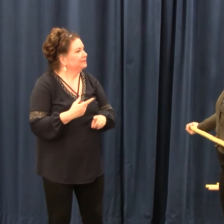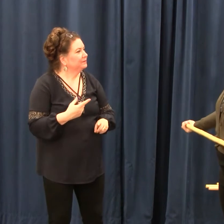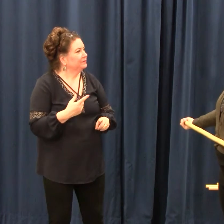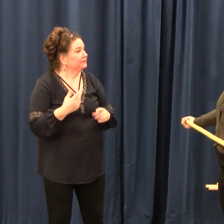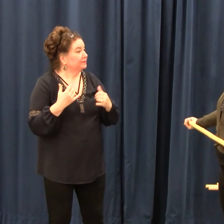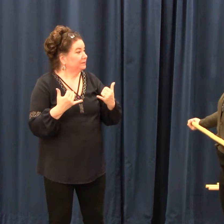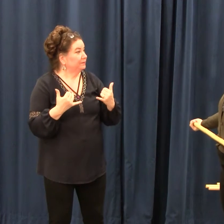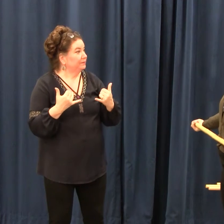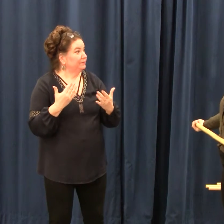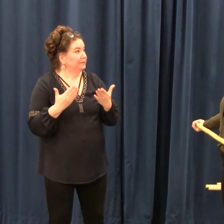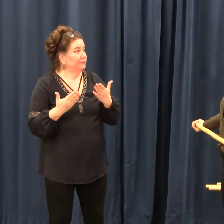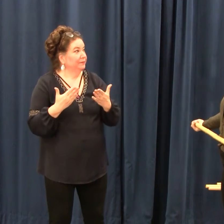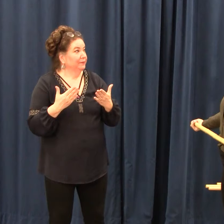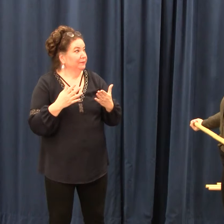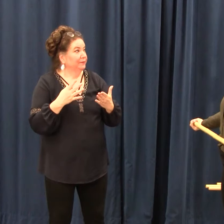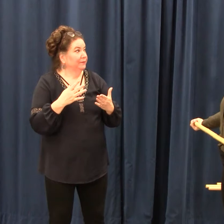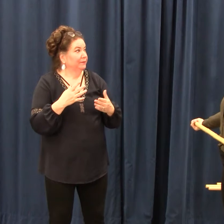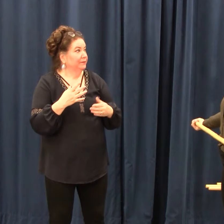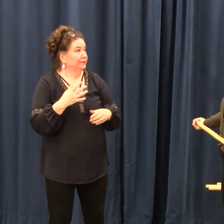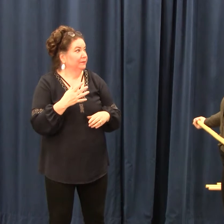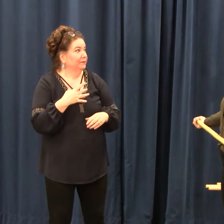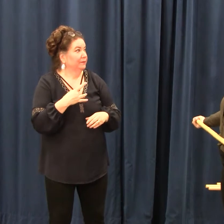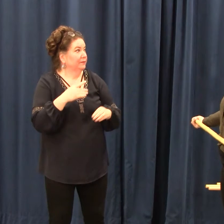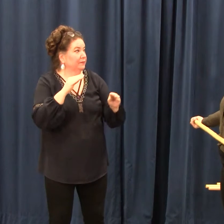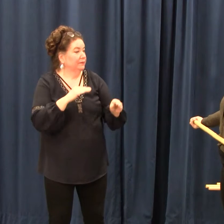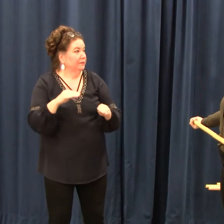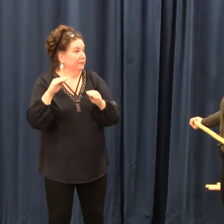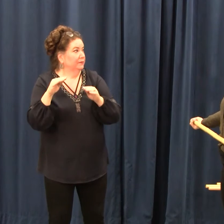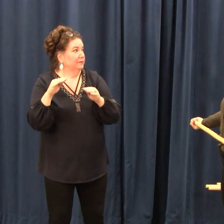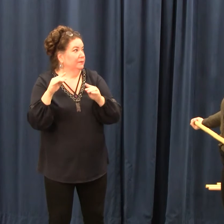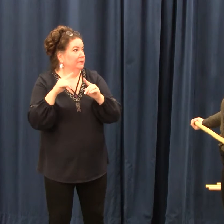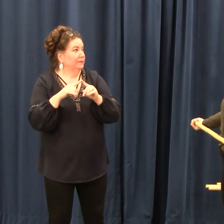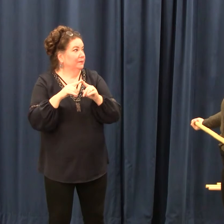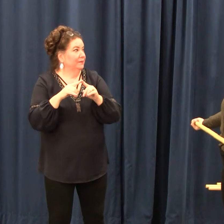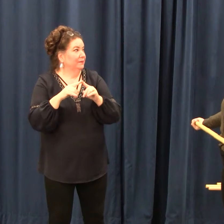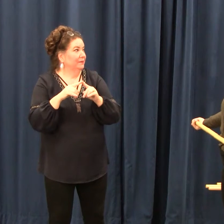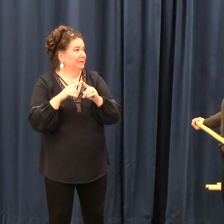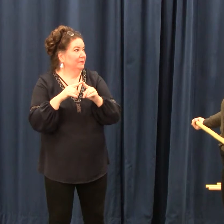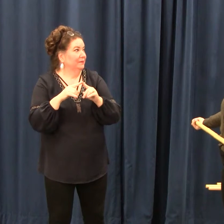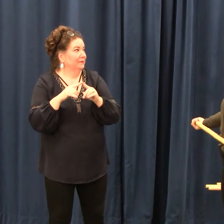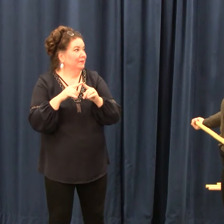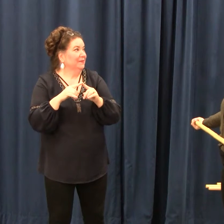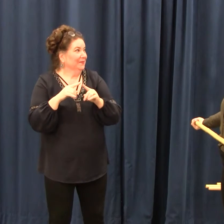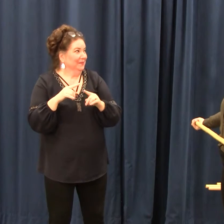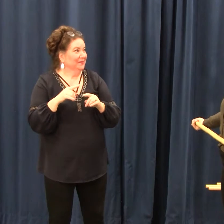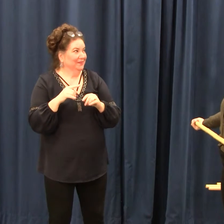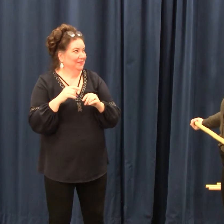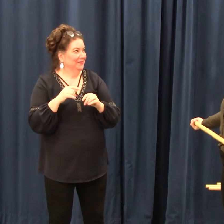would we like to move into trying having neither of us leading or neither of us